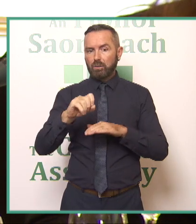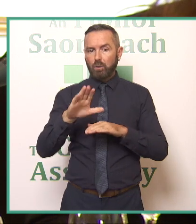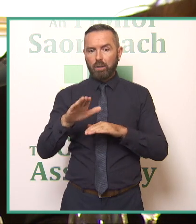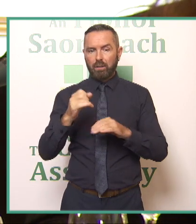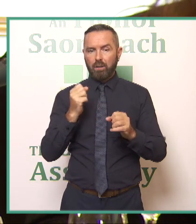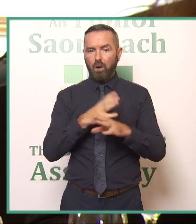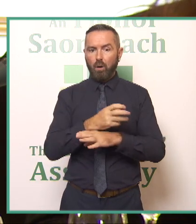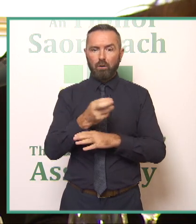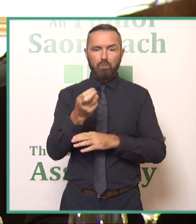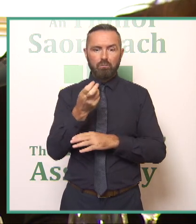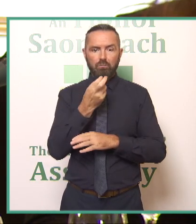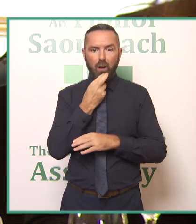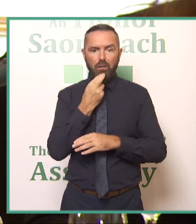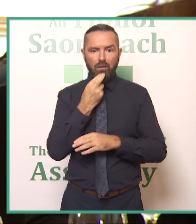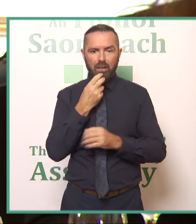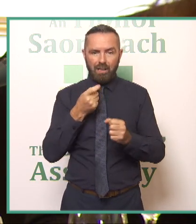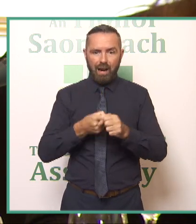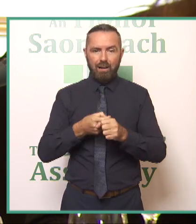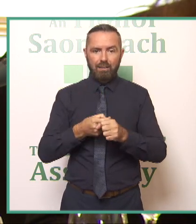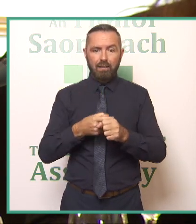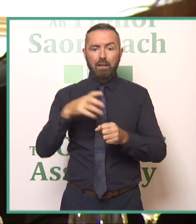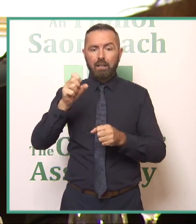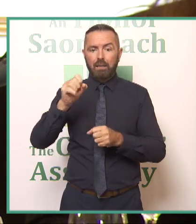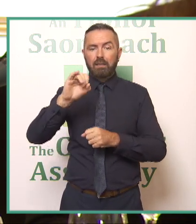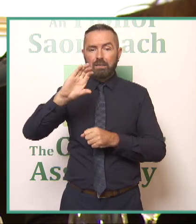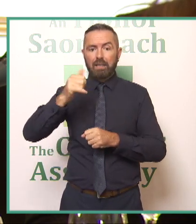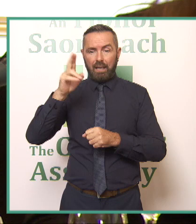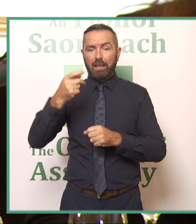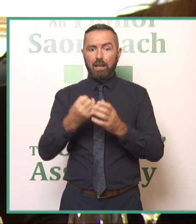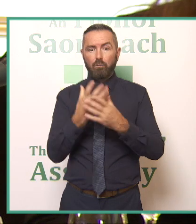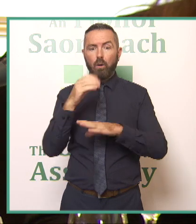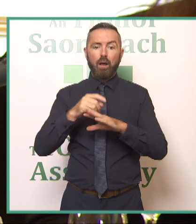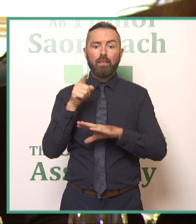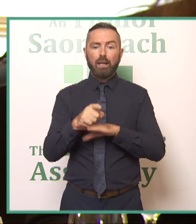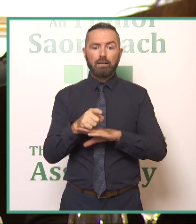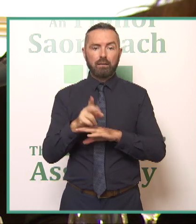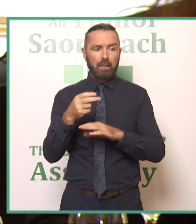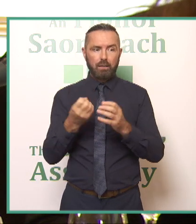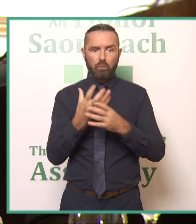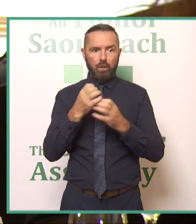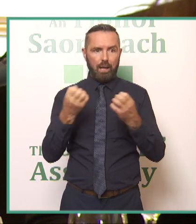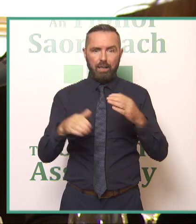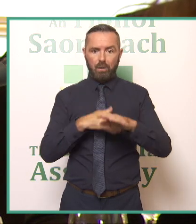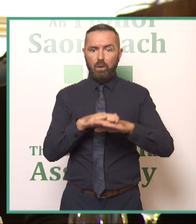all rock face and it can grow on severe inclines and Rocky and outblown outcrops so essentially